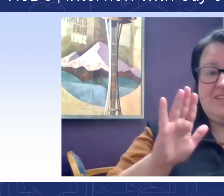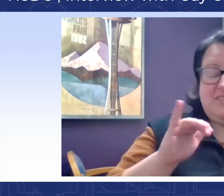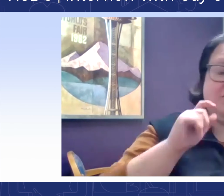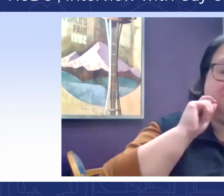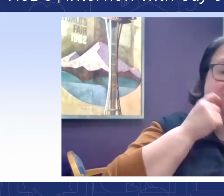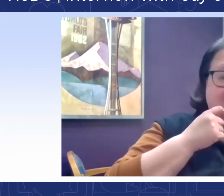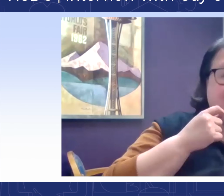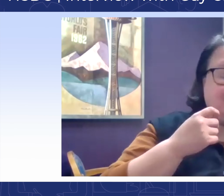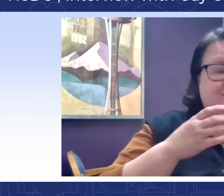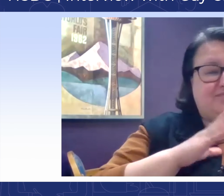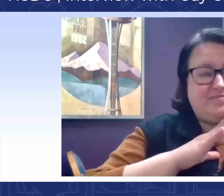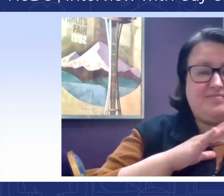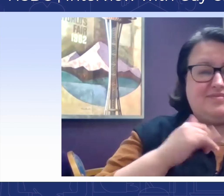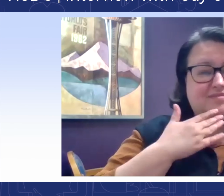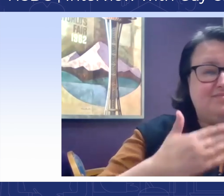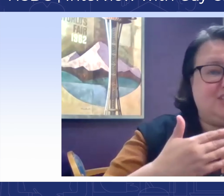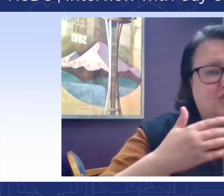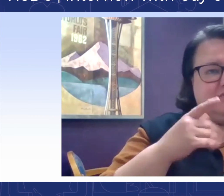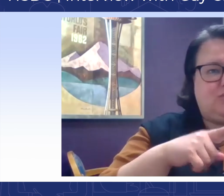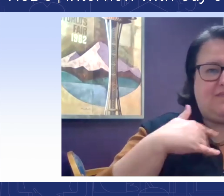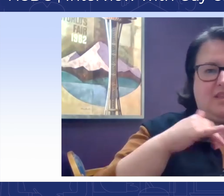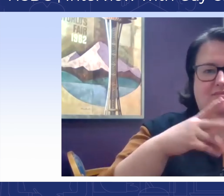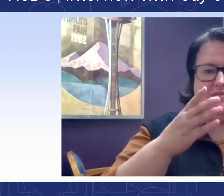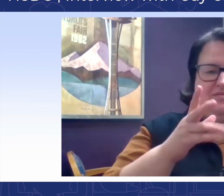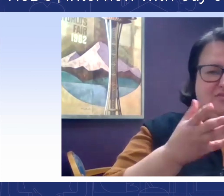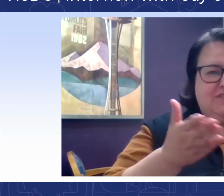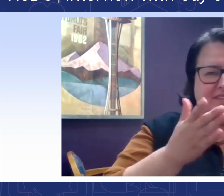That's really cool. That's great! Thank you very much and